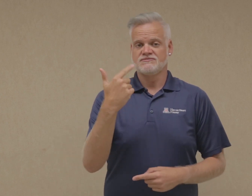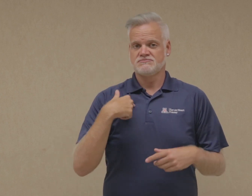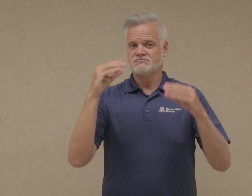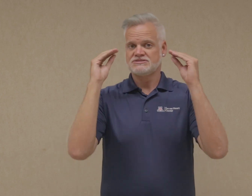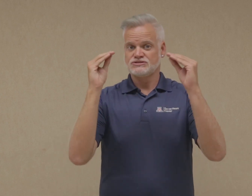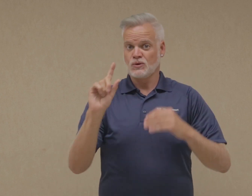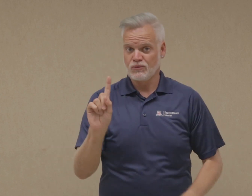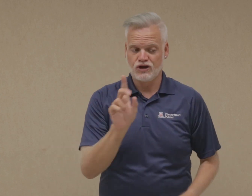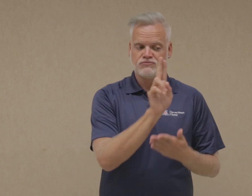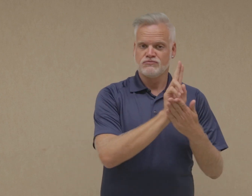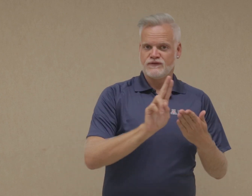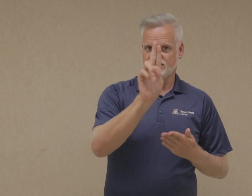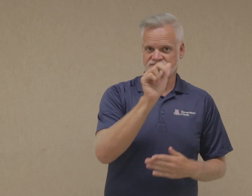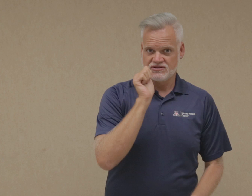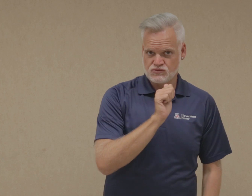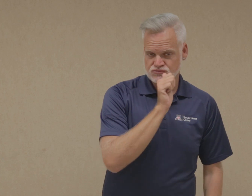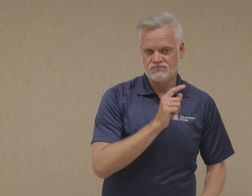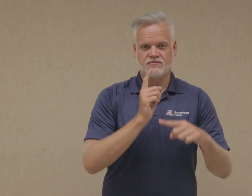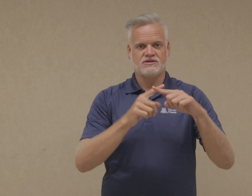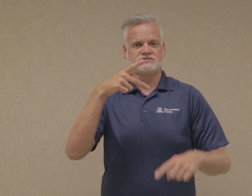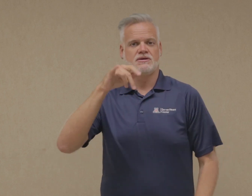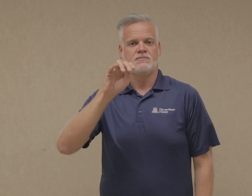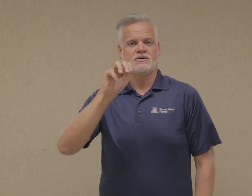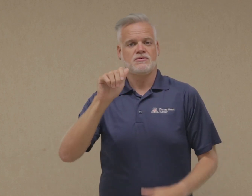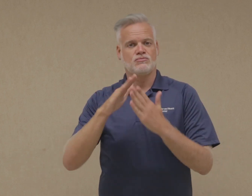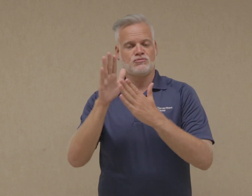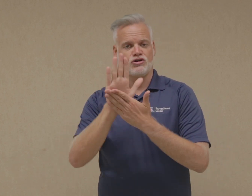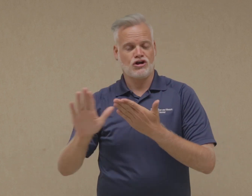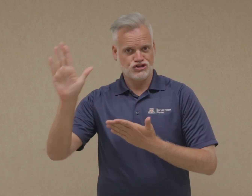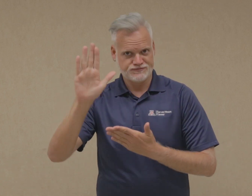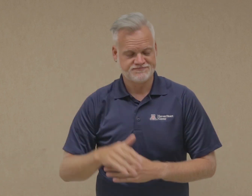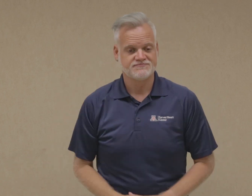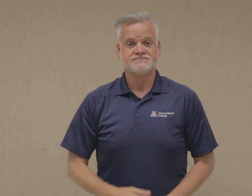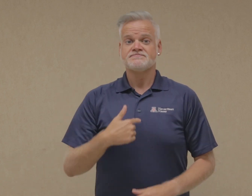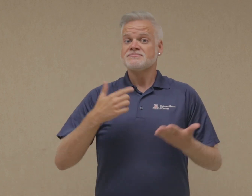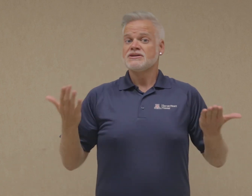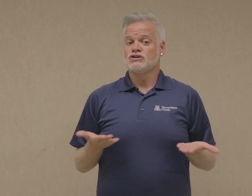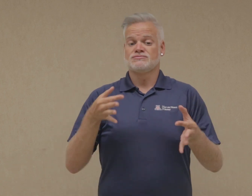University of Arizona and Pima Community College. knowing chest-compression-only CPR is an important skill to have